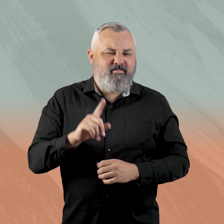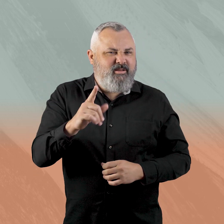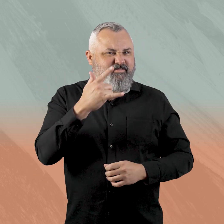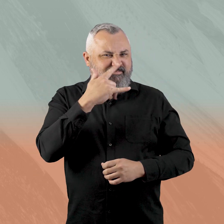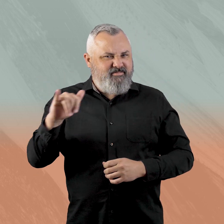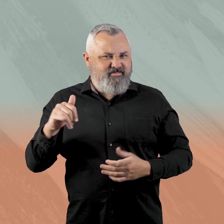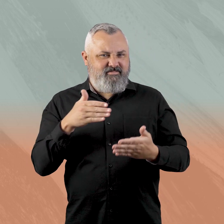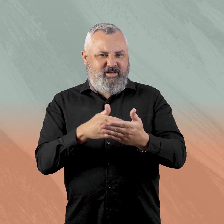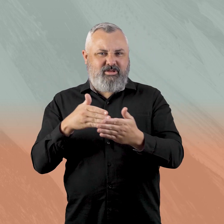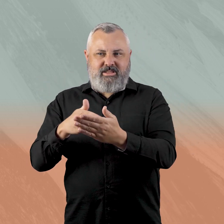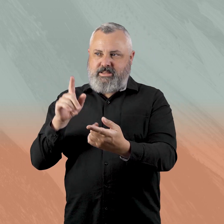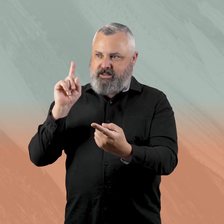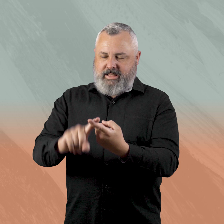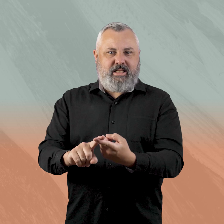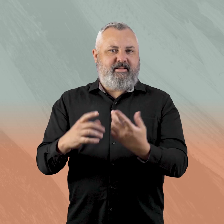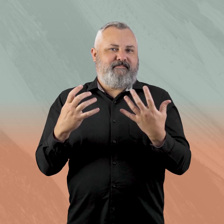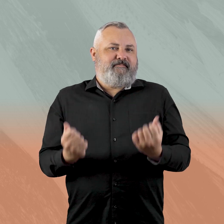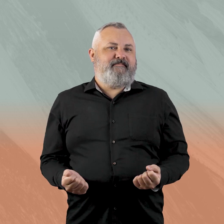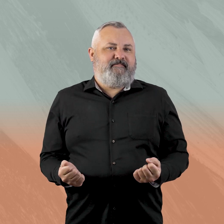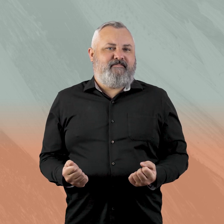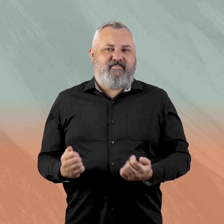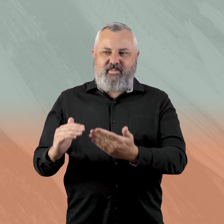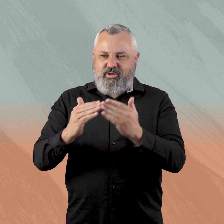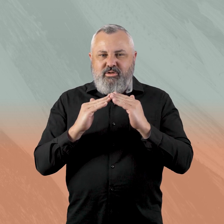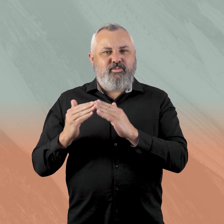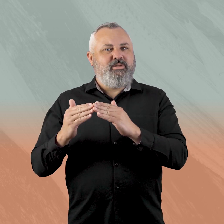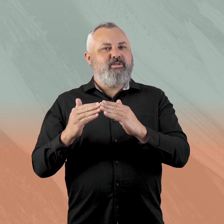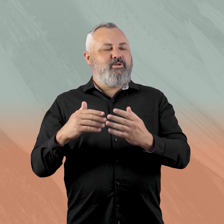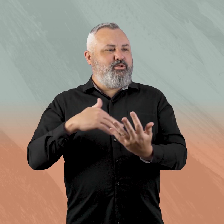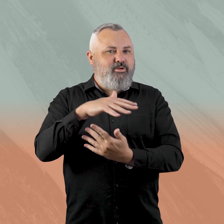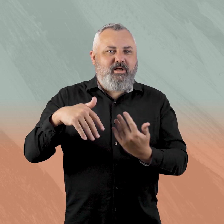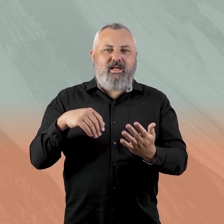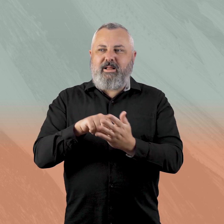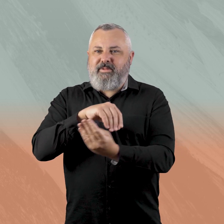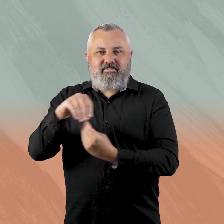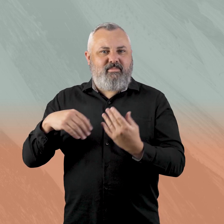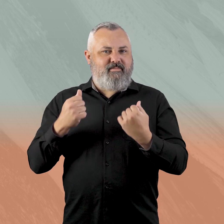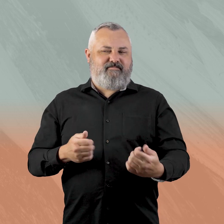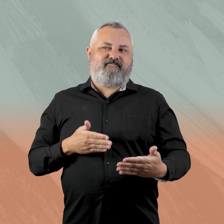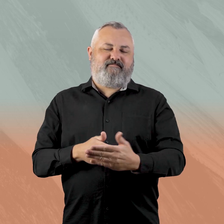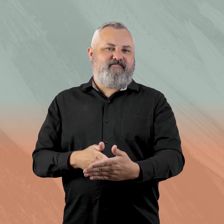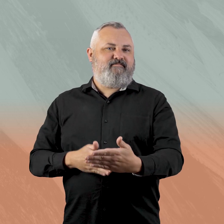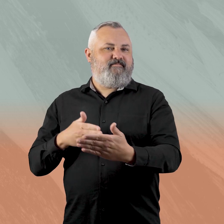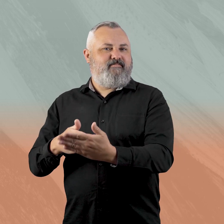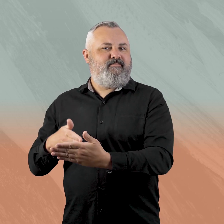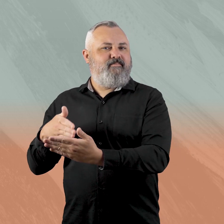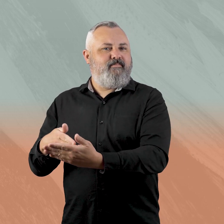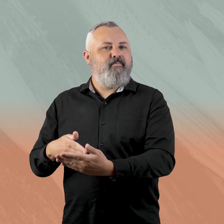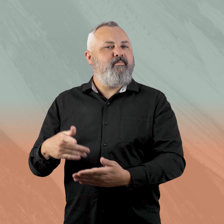However, barriers are still deeply ingrained throughout communities and social and economic life.